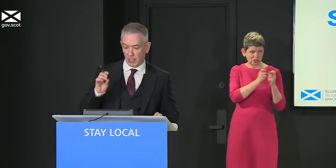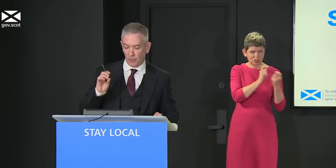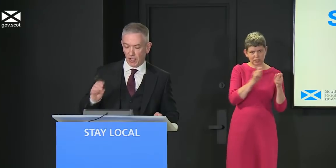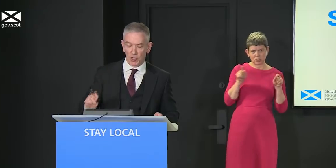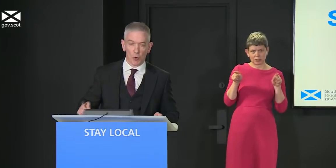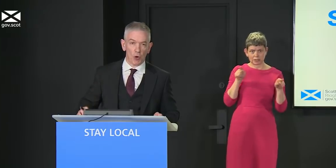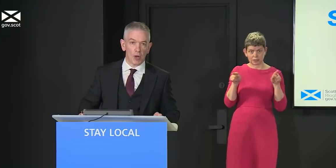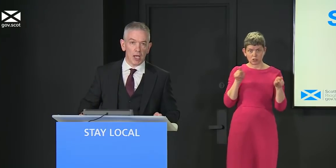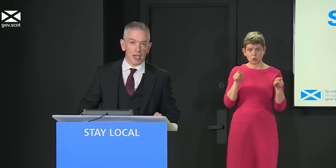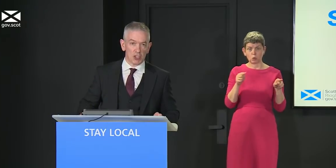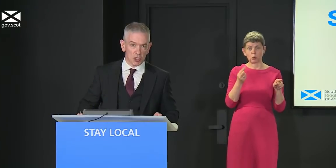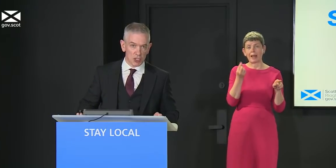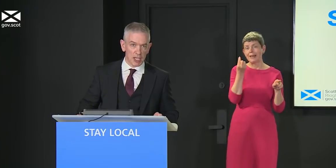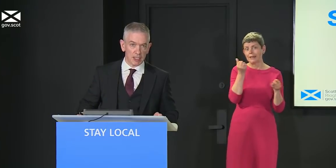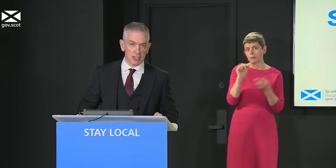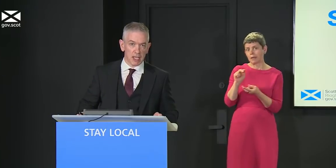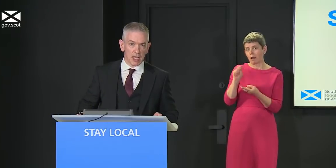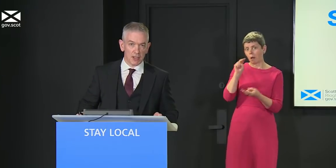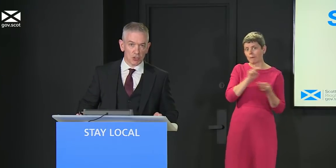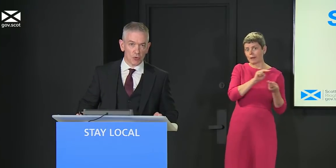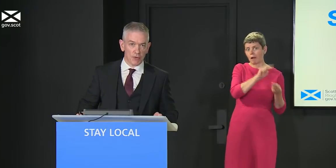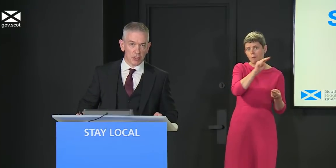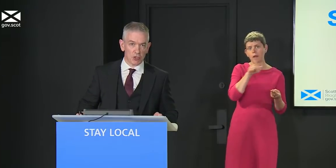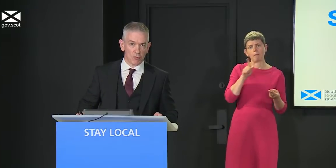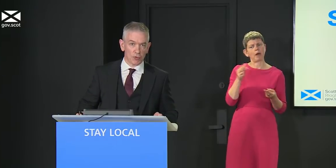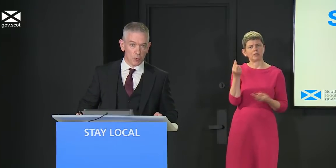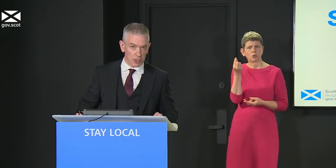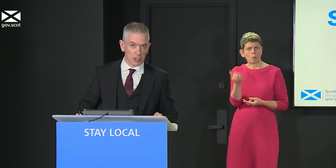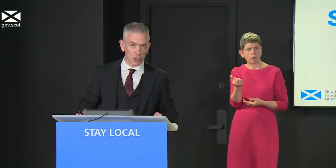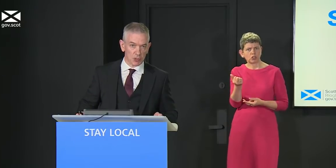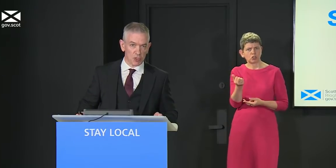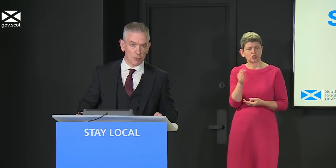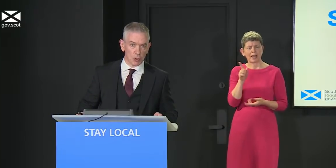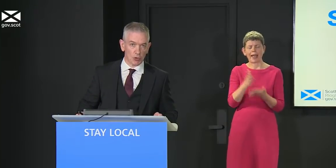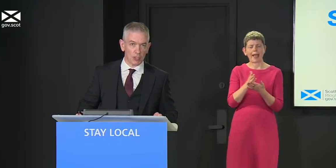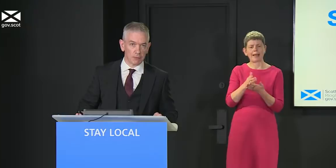it's very small it's contained and there's no evidence of community transmission beyond that